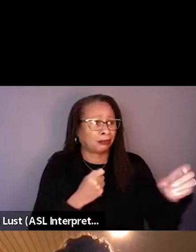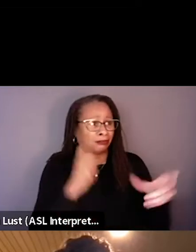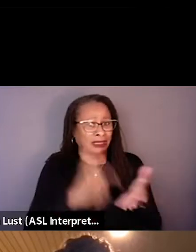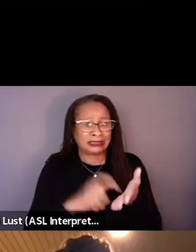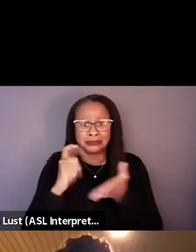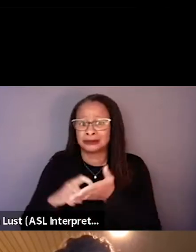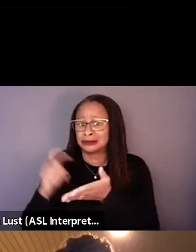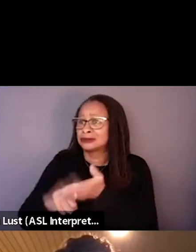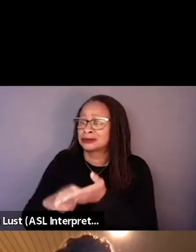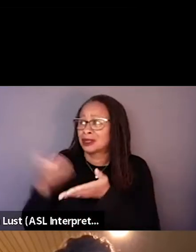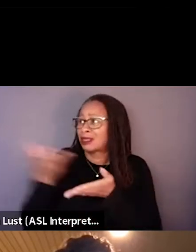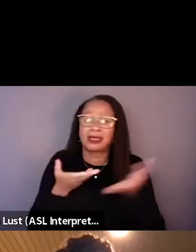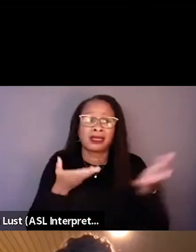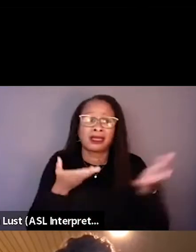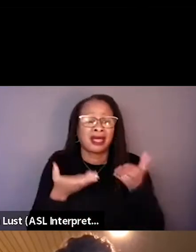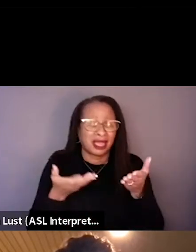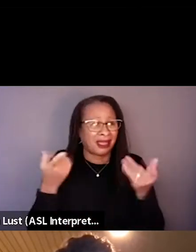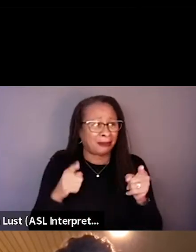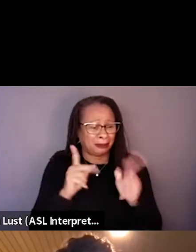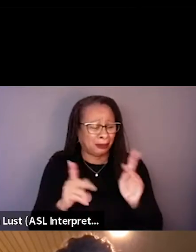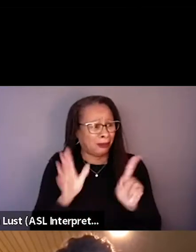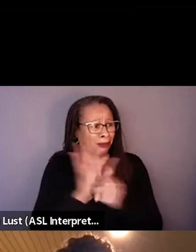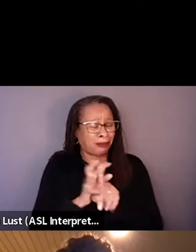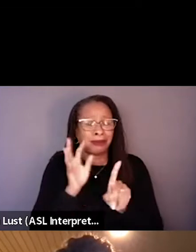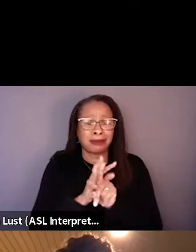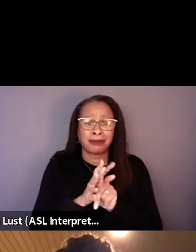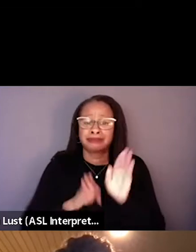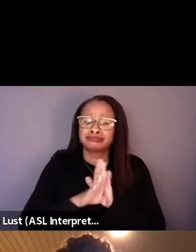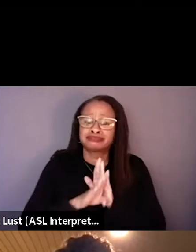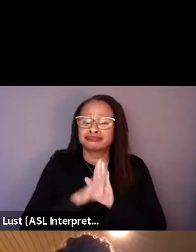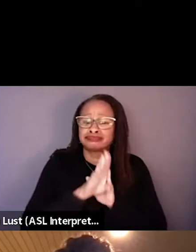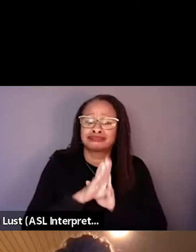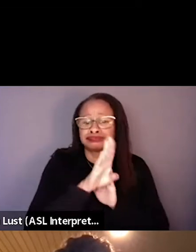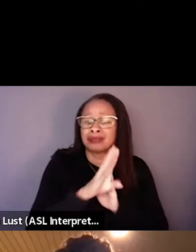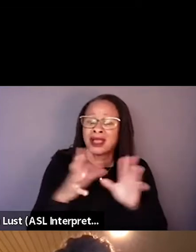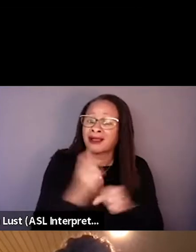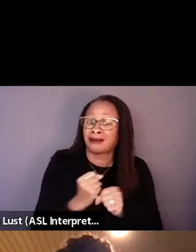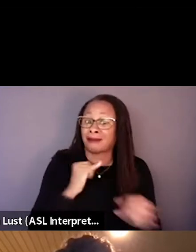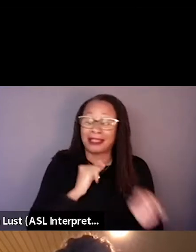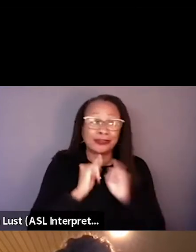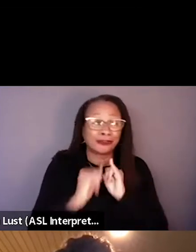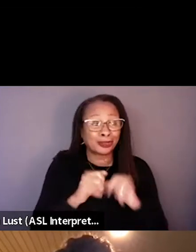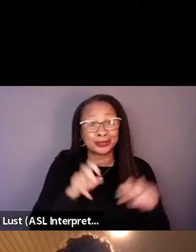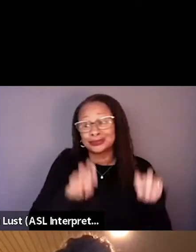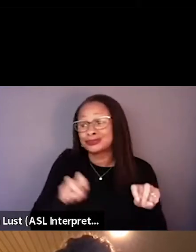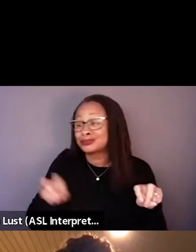and the hype was started to build up and we got so many interviews and we had like a lot